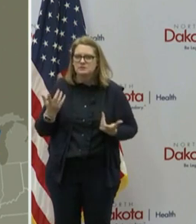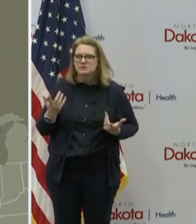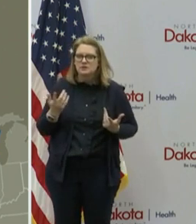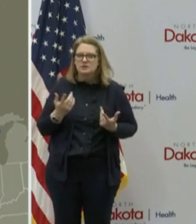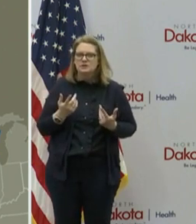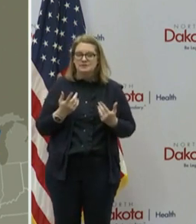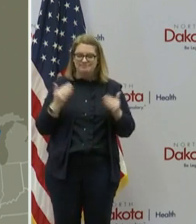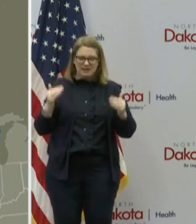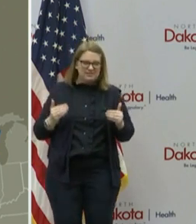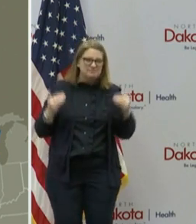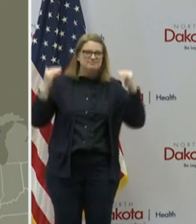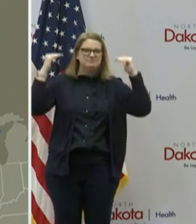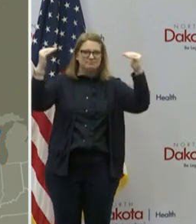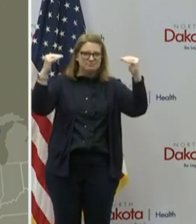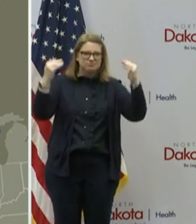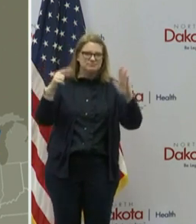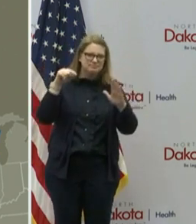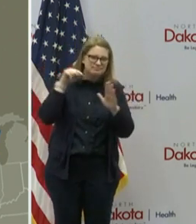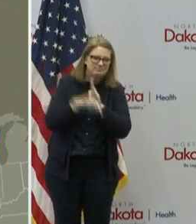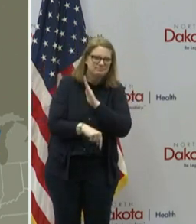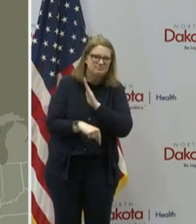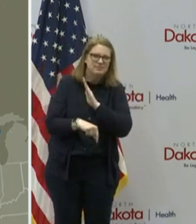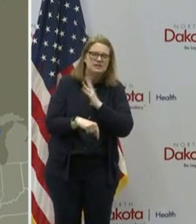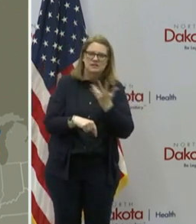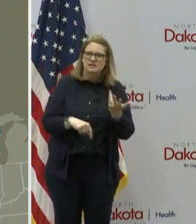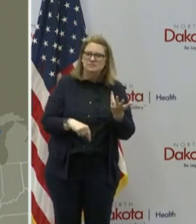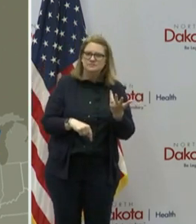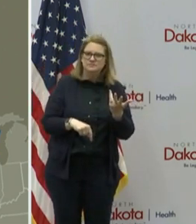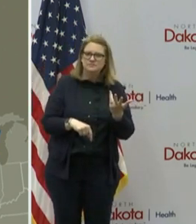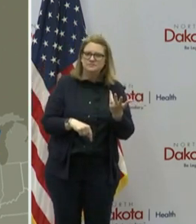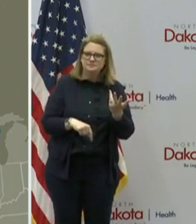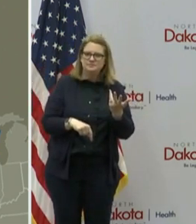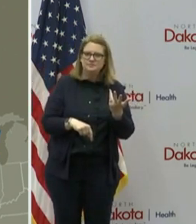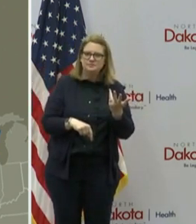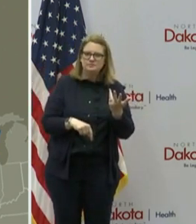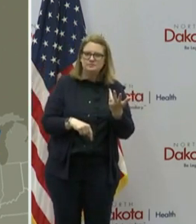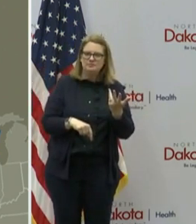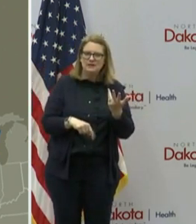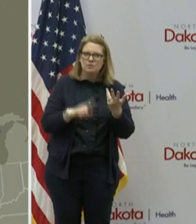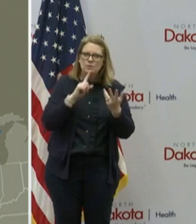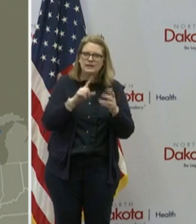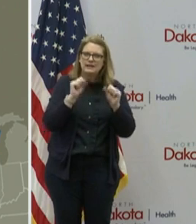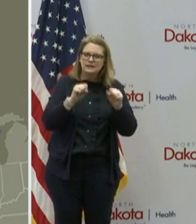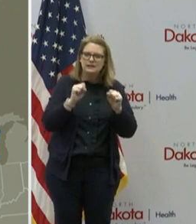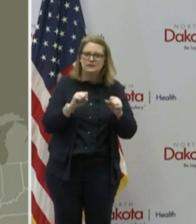IDENTIFY ALSO THE PEOPLE WHO HAVE BEEN IN CLOSE CONTACT WITH THOSE POSITIVES, AND THIS IS,